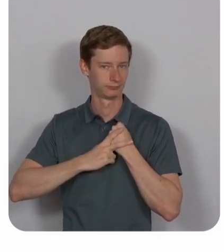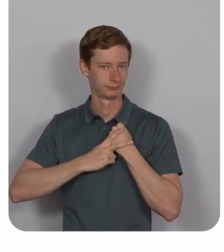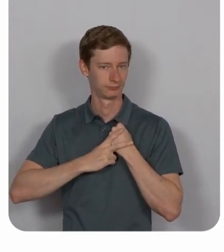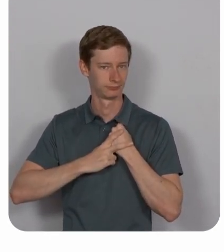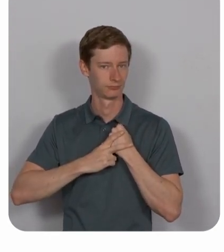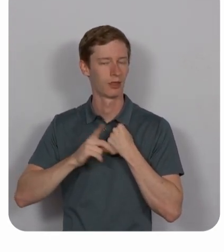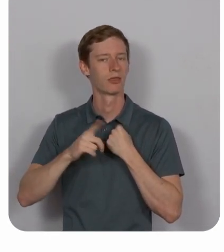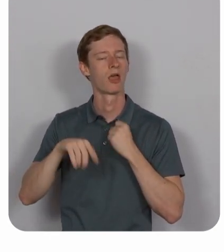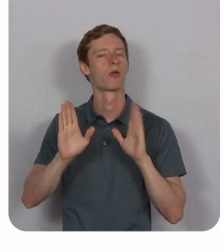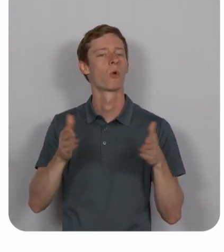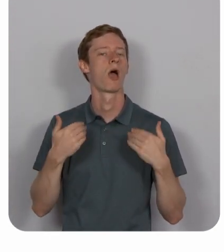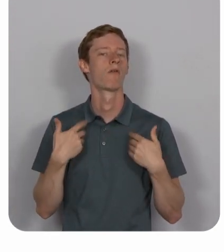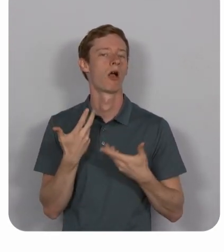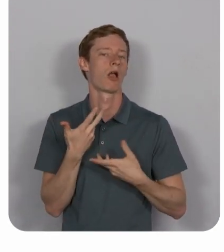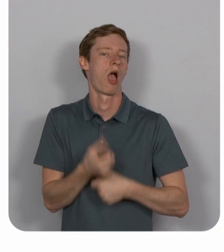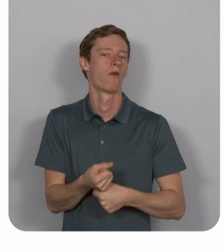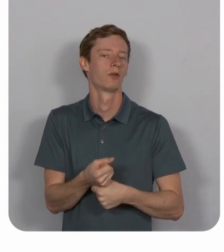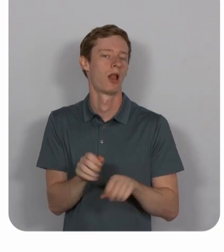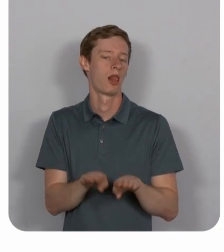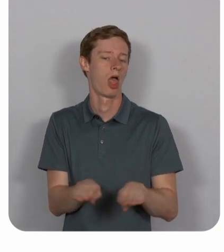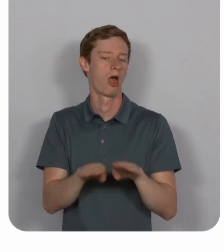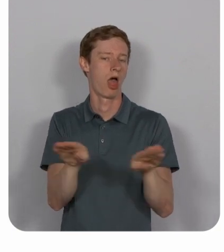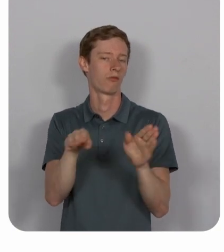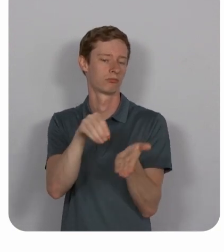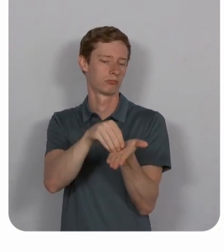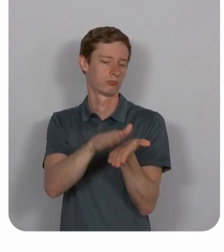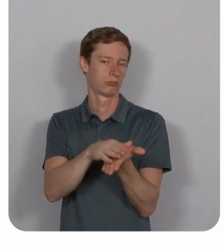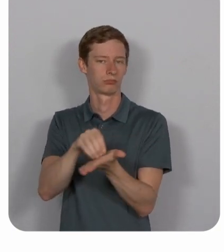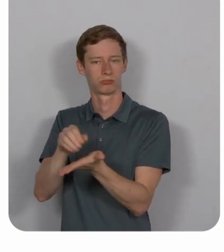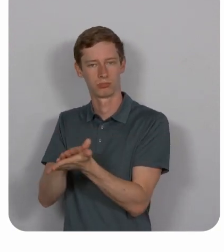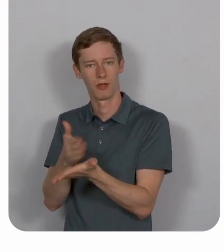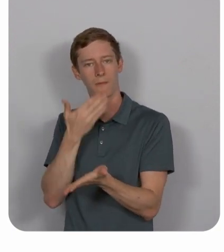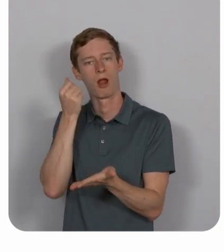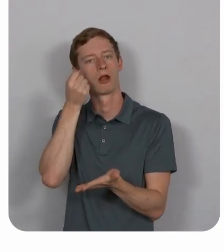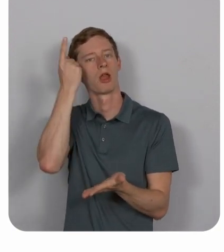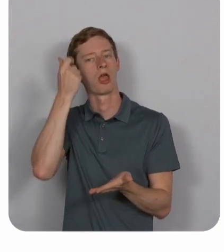They’re going to be rating it with a confidence level as well, just so that we understand which ones are good and which ones are not.